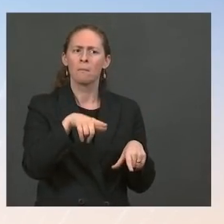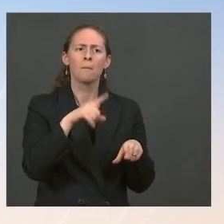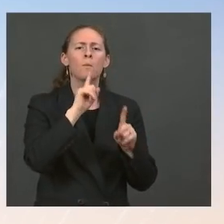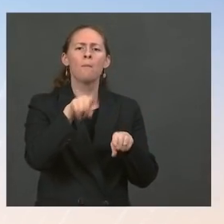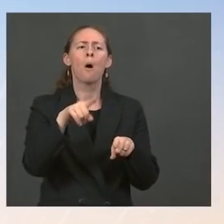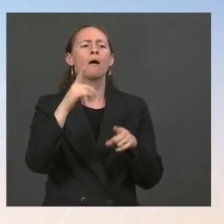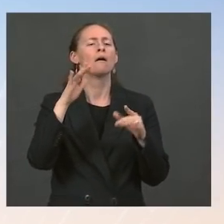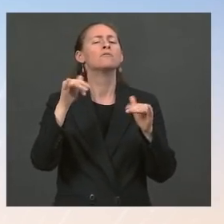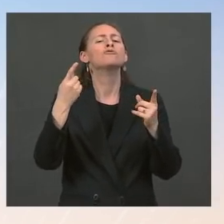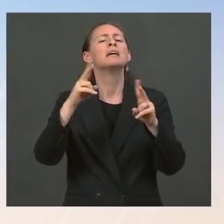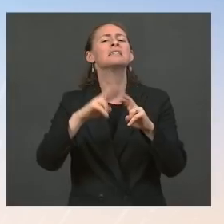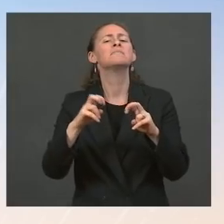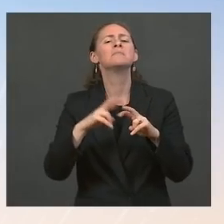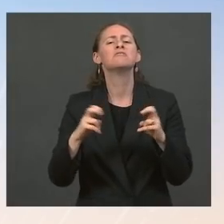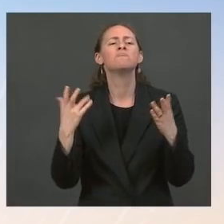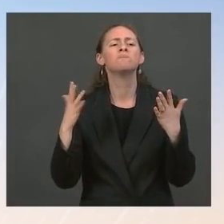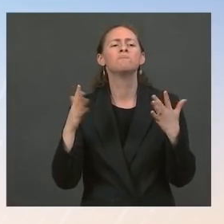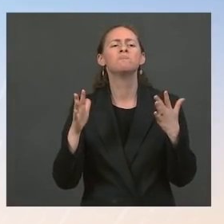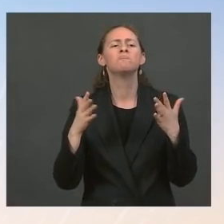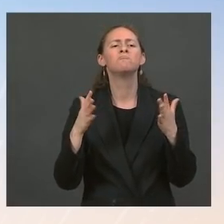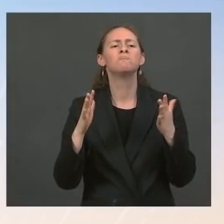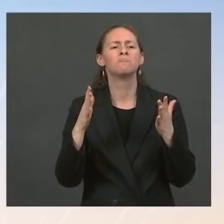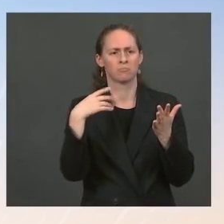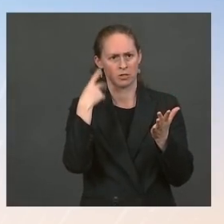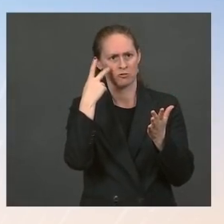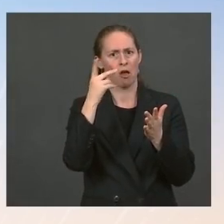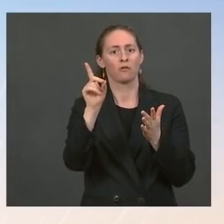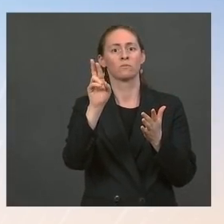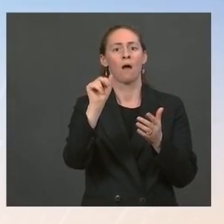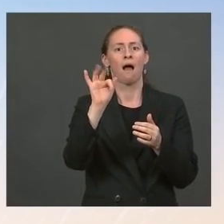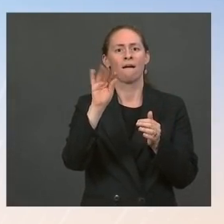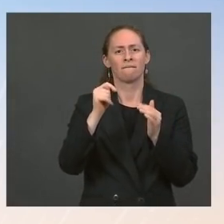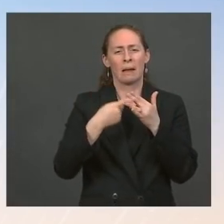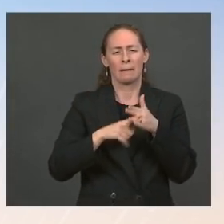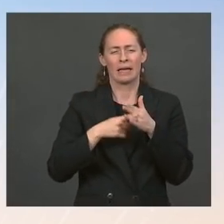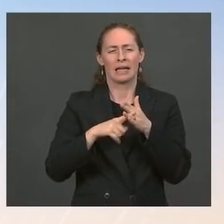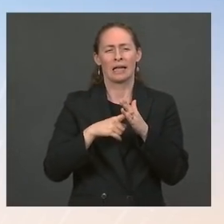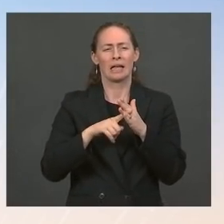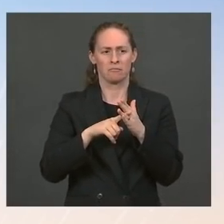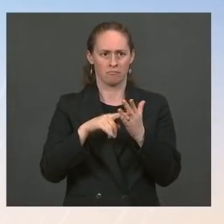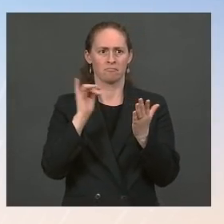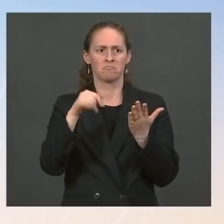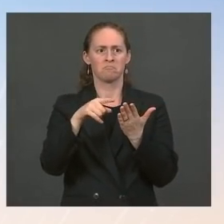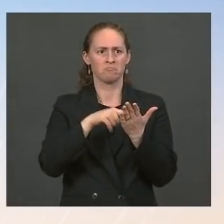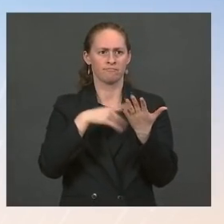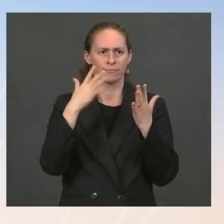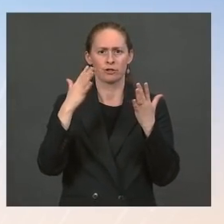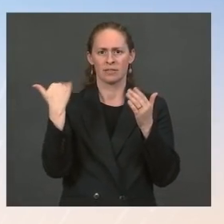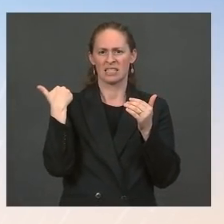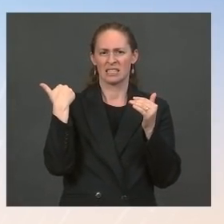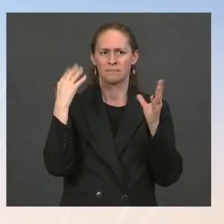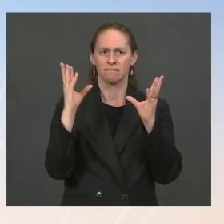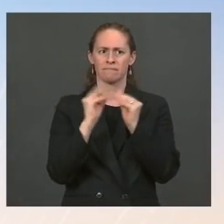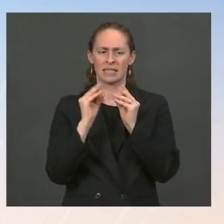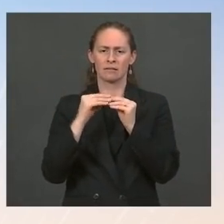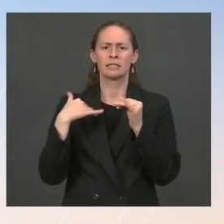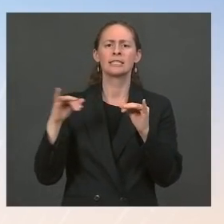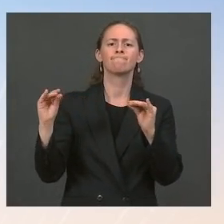Obviously, you all have seen the draft out there, and there was a public -- a public meeting on Friday to discuss. So, I think it's more a reflection